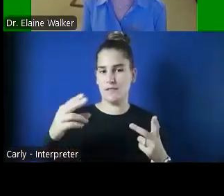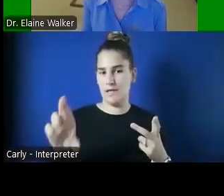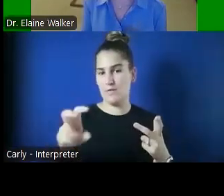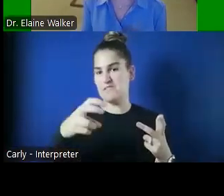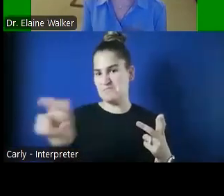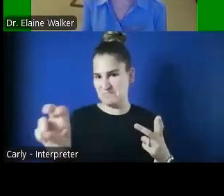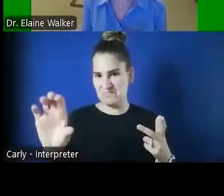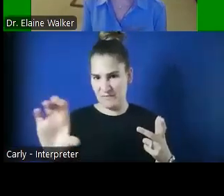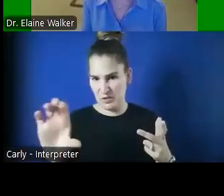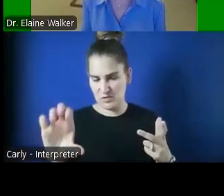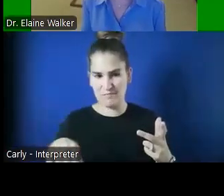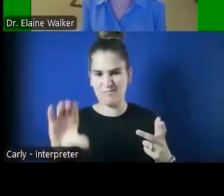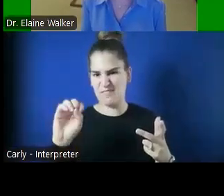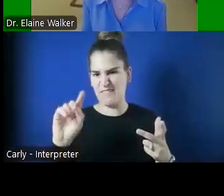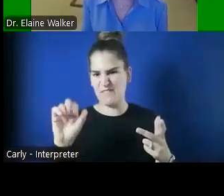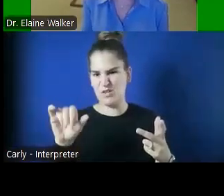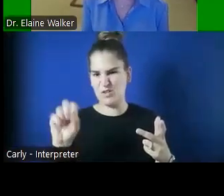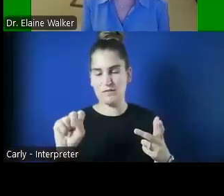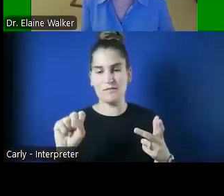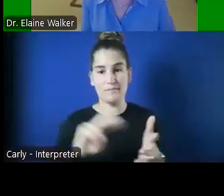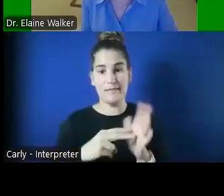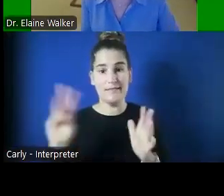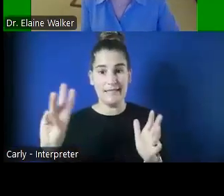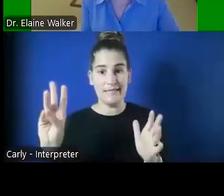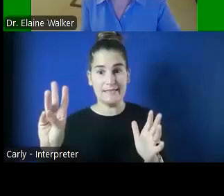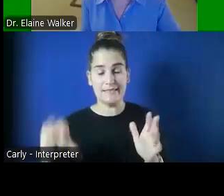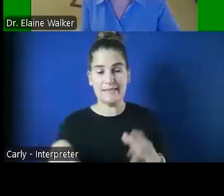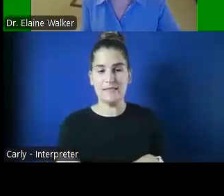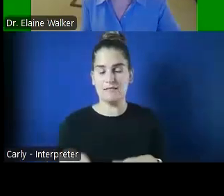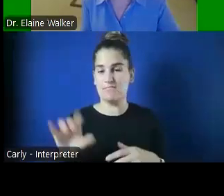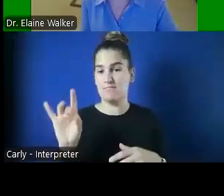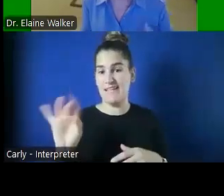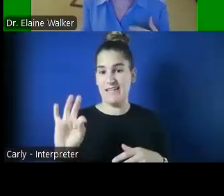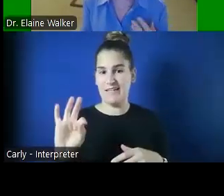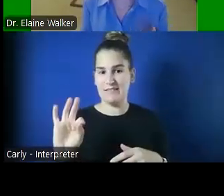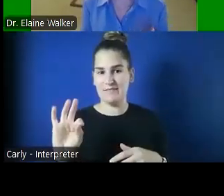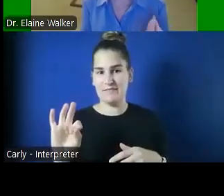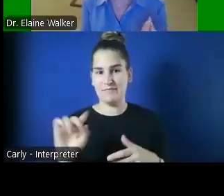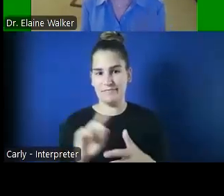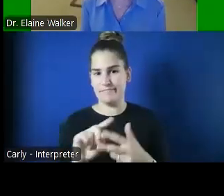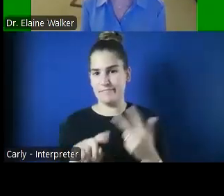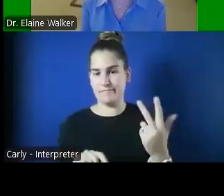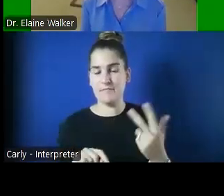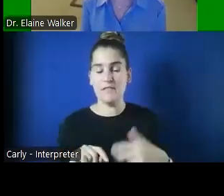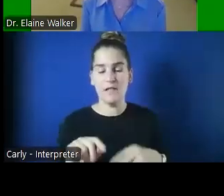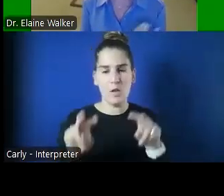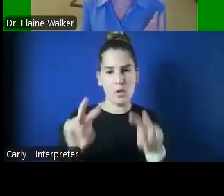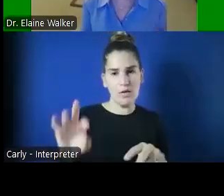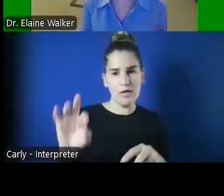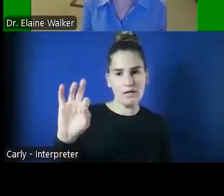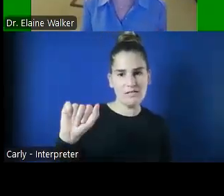were 89 of them and what you can see looking at the factors derived from that neuros pychological